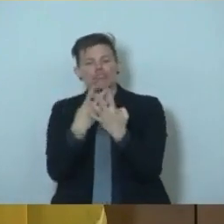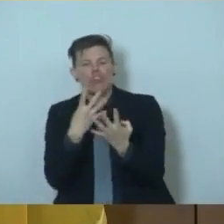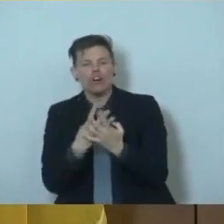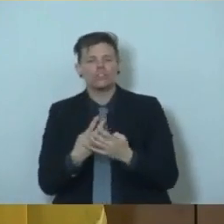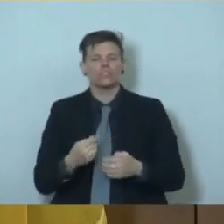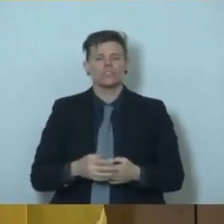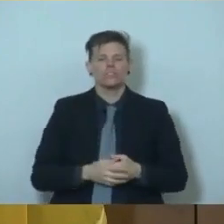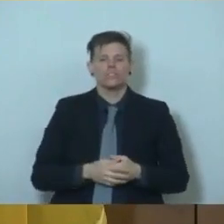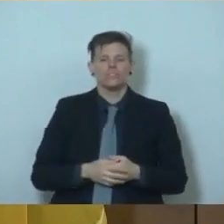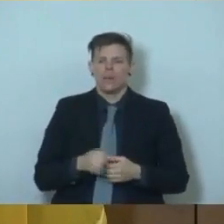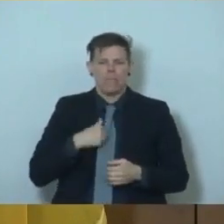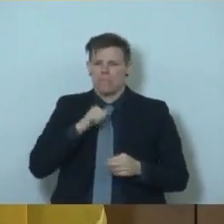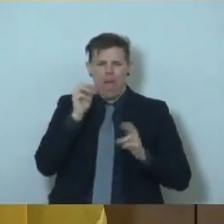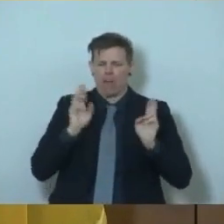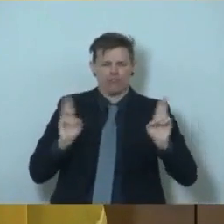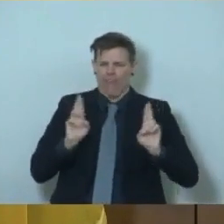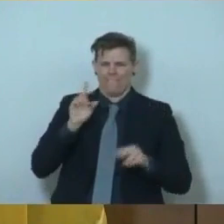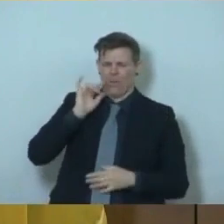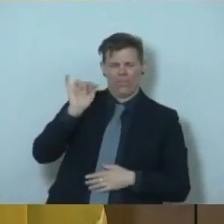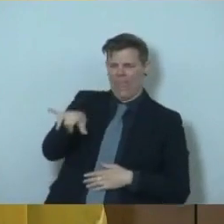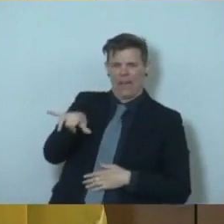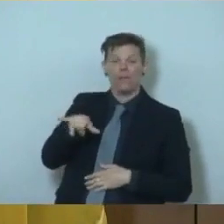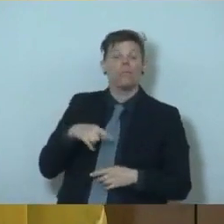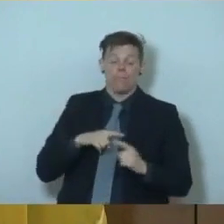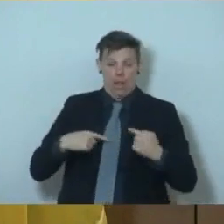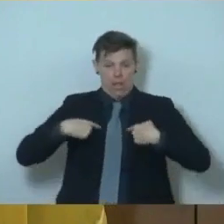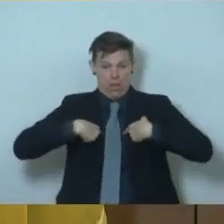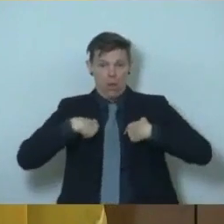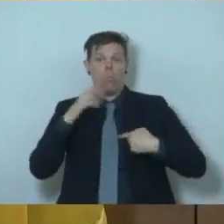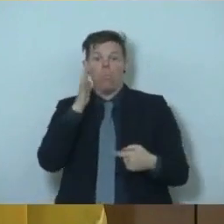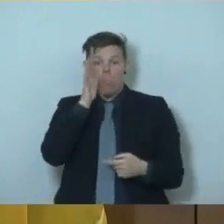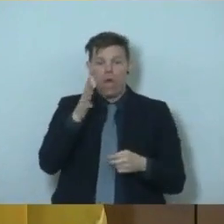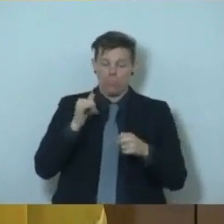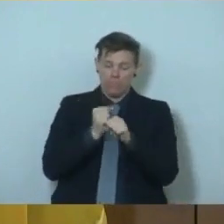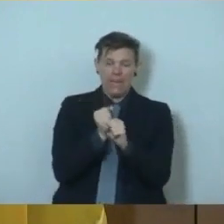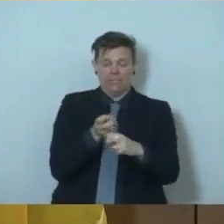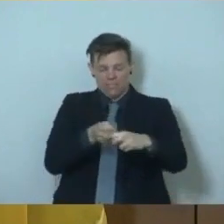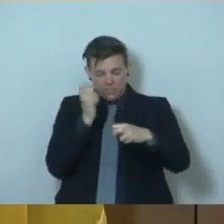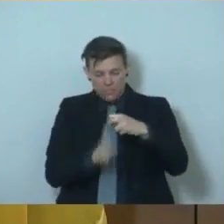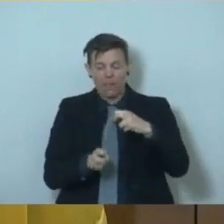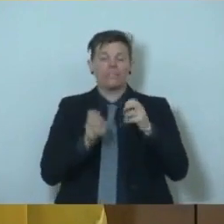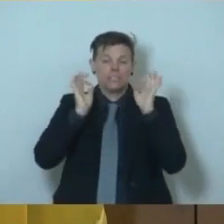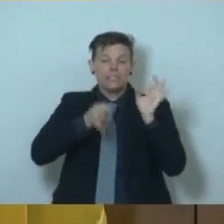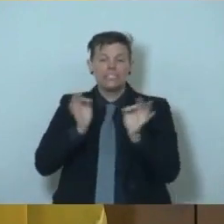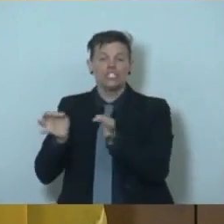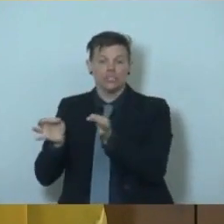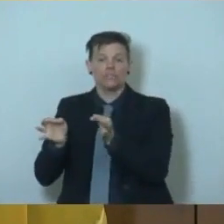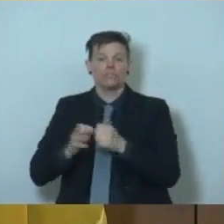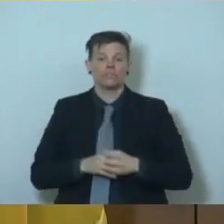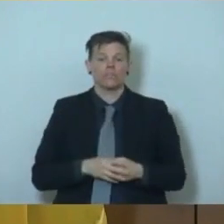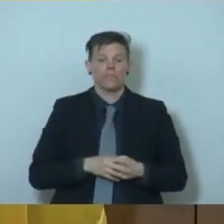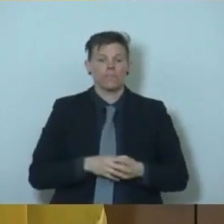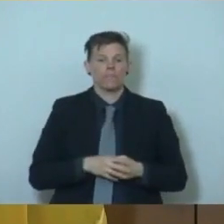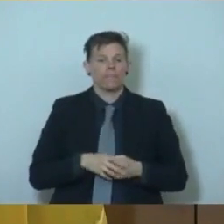CARE FA STILL THERE, HOSPITAL, CORRECTION SO YES. I AM PREPARED TO MAKE THE TOUGH DECISION. HERE IS WHAT YOU DIDN'T ASK ME.